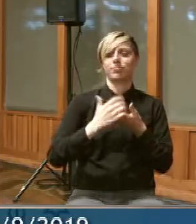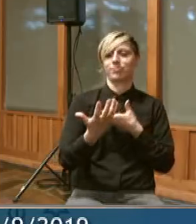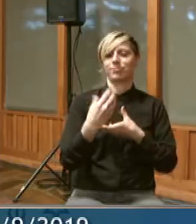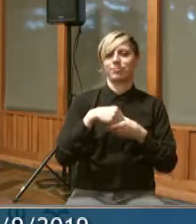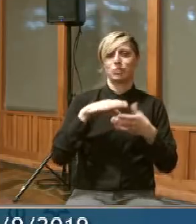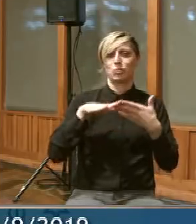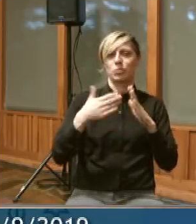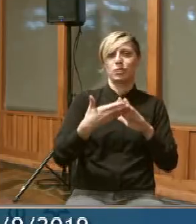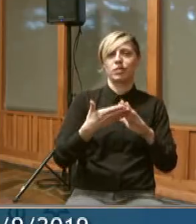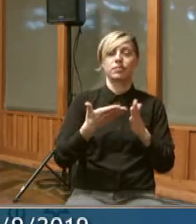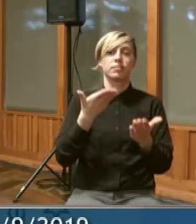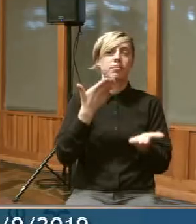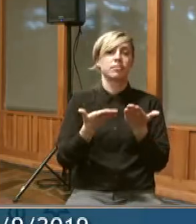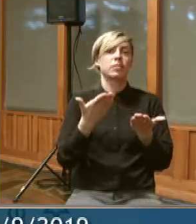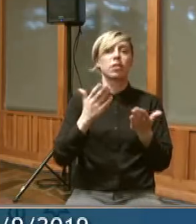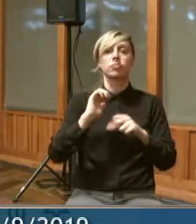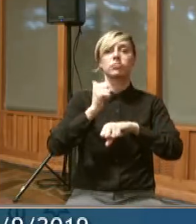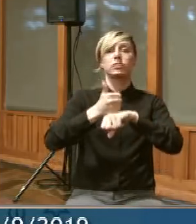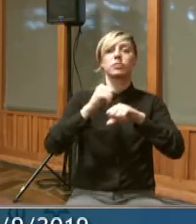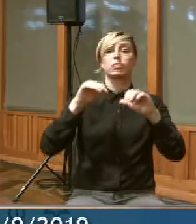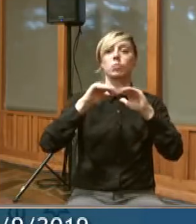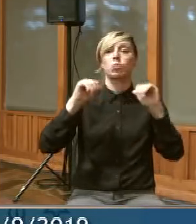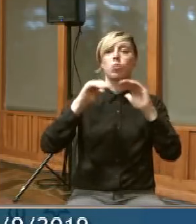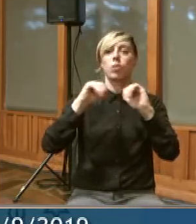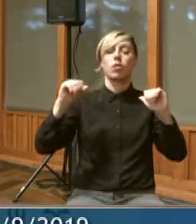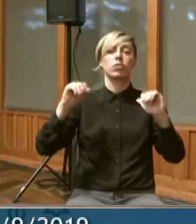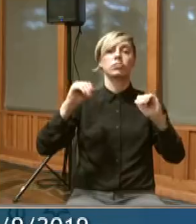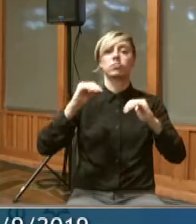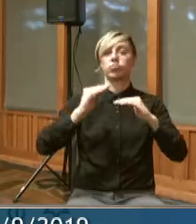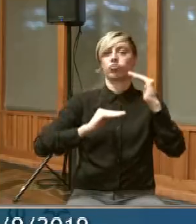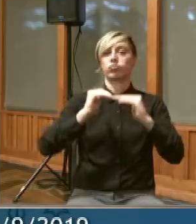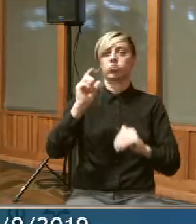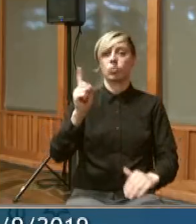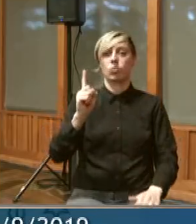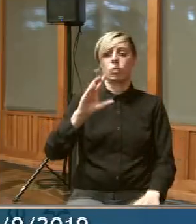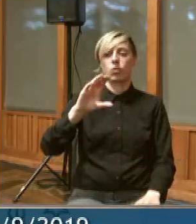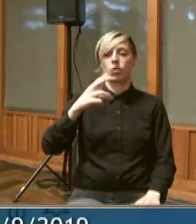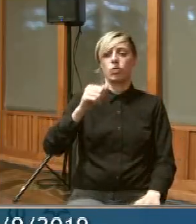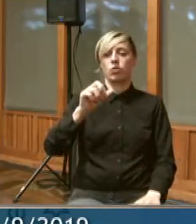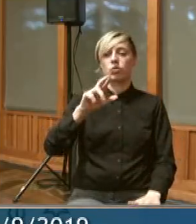WHAT WE DO COMMIT TO, YOU ASKED FOR ME TO VISIT AND ENGAGE. WE COMMIT TO ENGAGE THE COMMUNITY ON POTENTIALLY HAVING